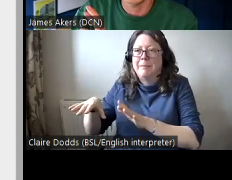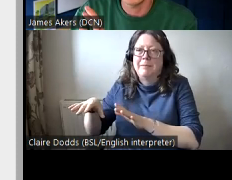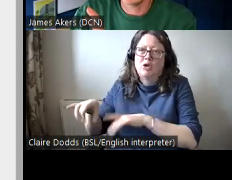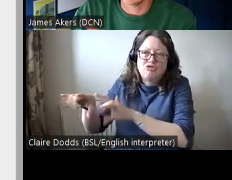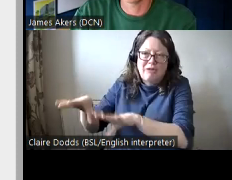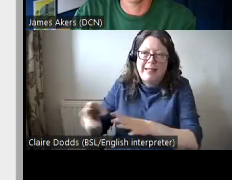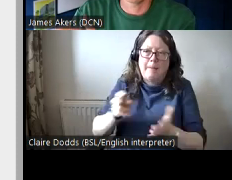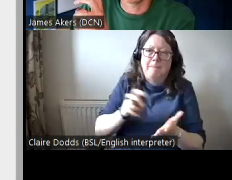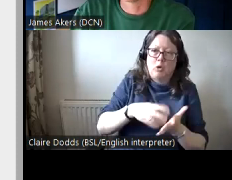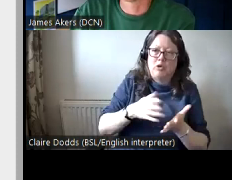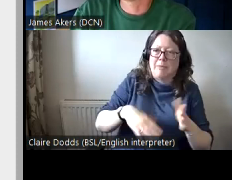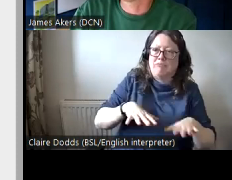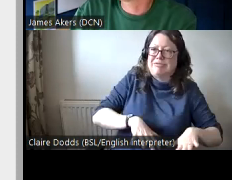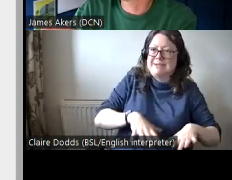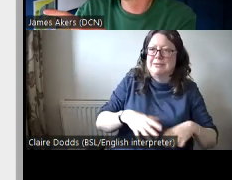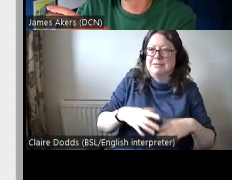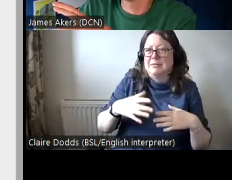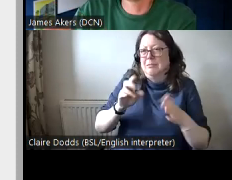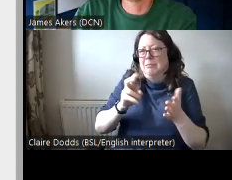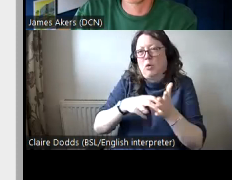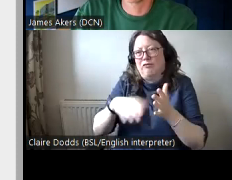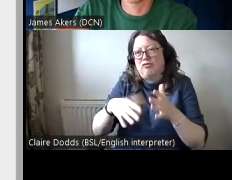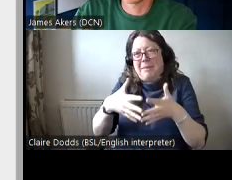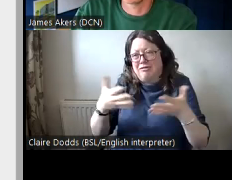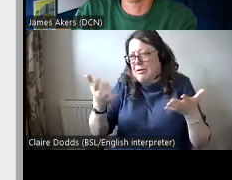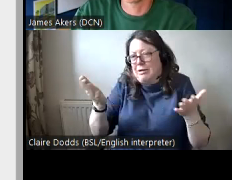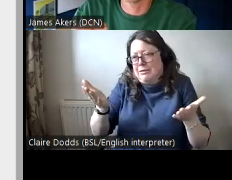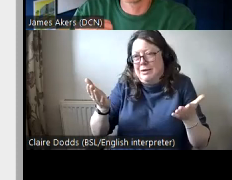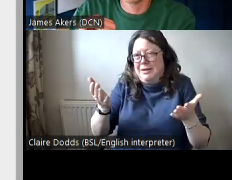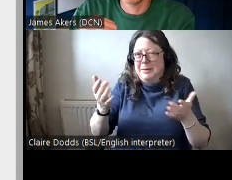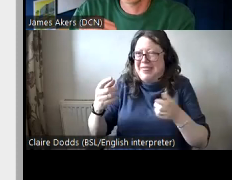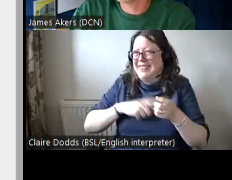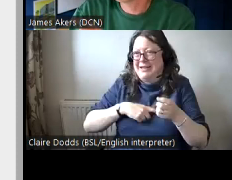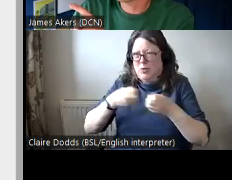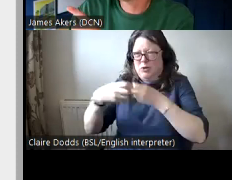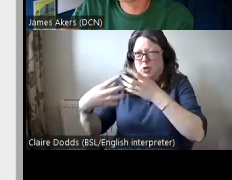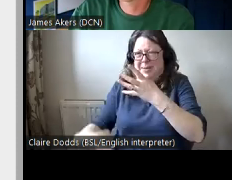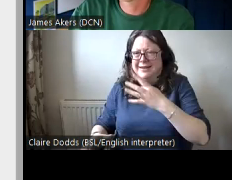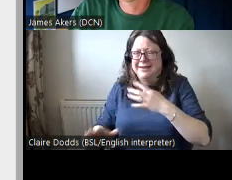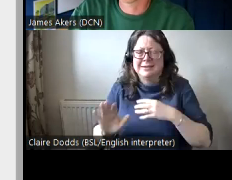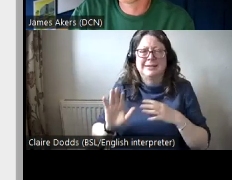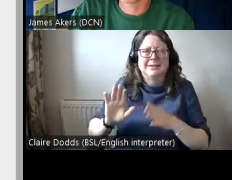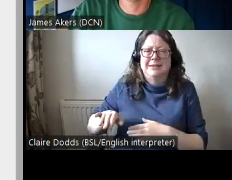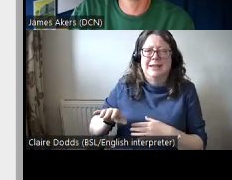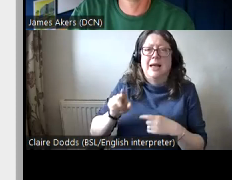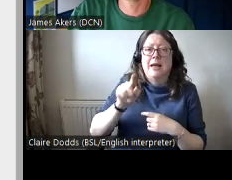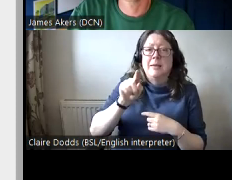With that, I know Dean's already shared it, but you can start to use that. If you don't see a dropdown here,